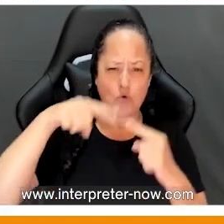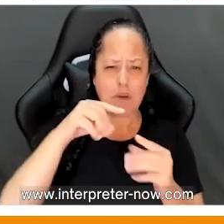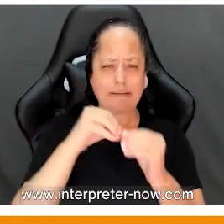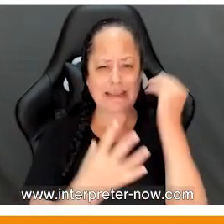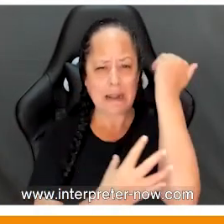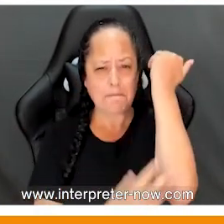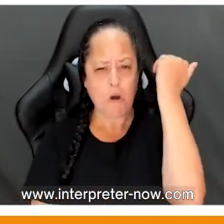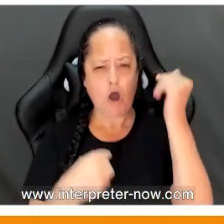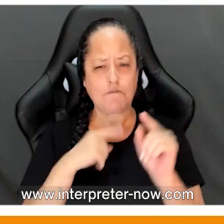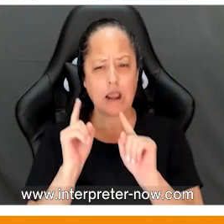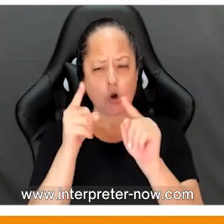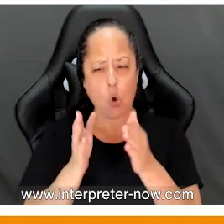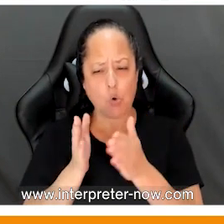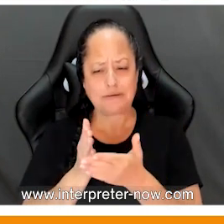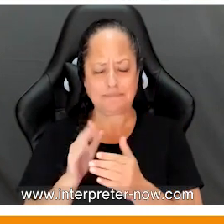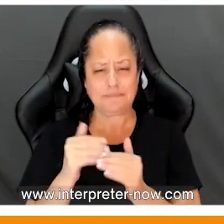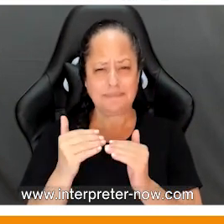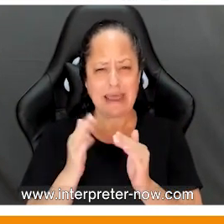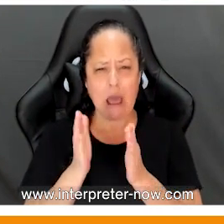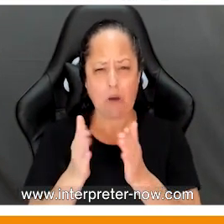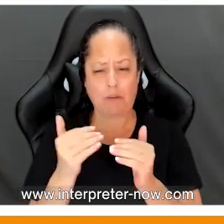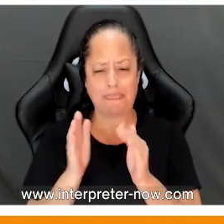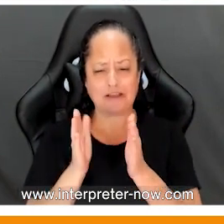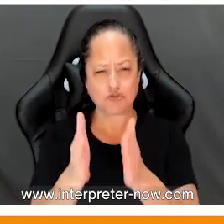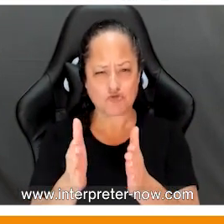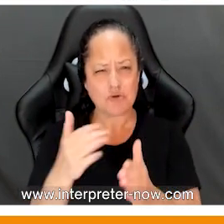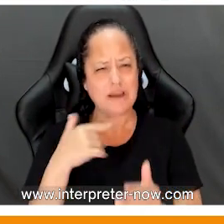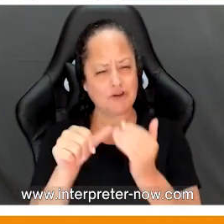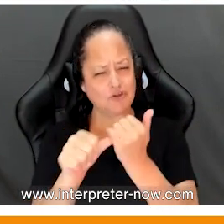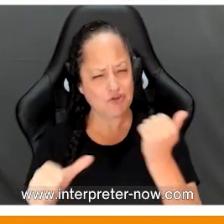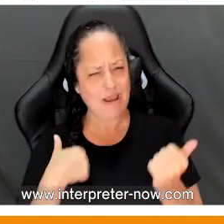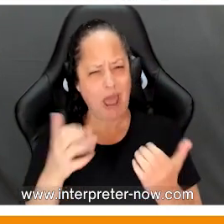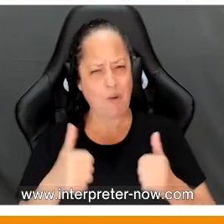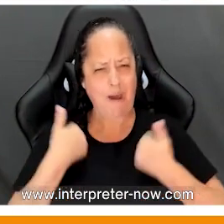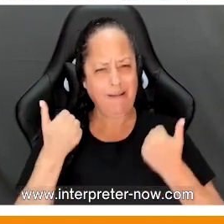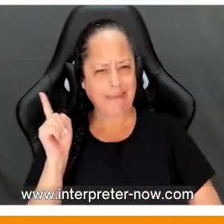me was in poverty, but I'd go down the street, and it's like: "Shit, I want to live where they live."